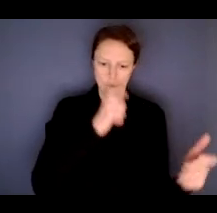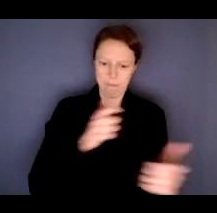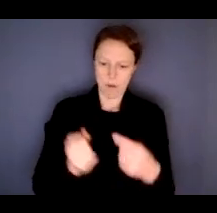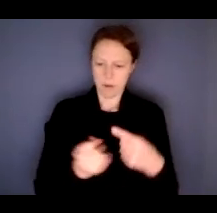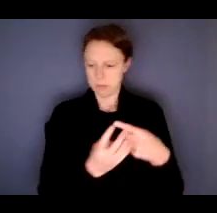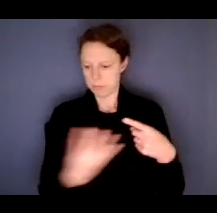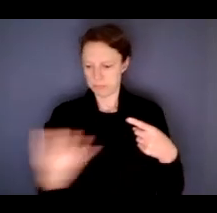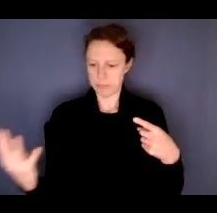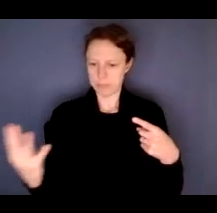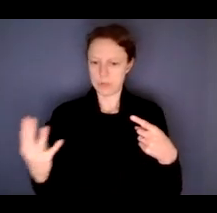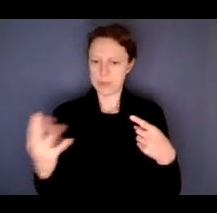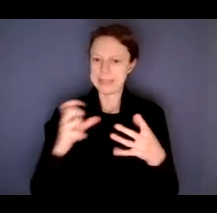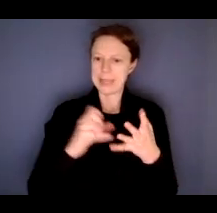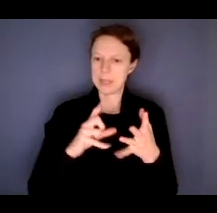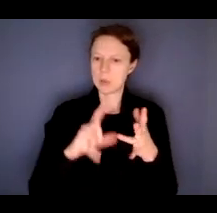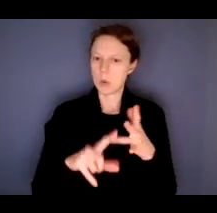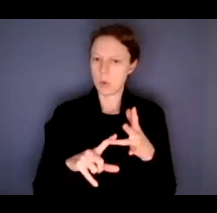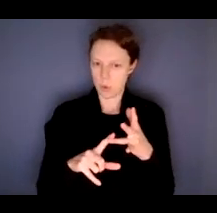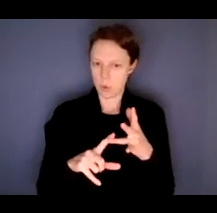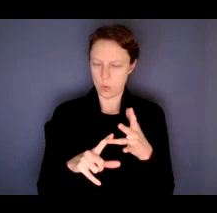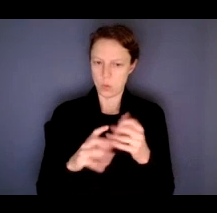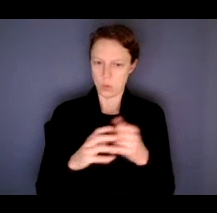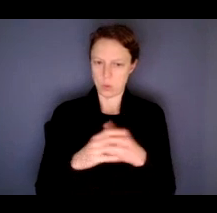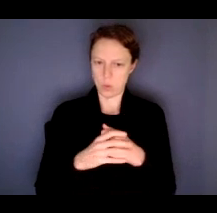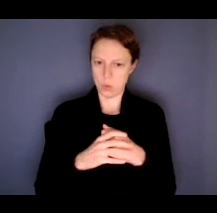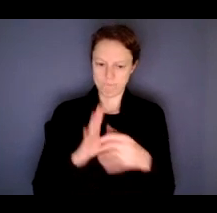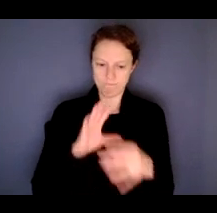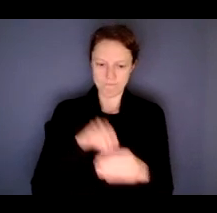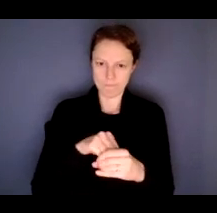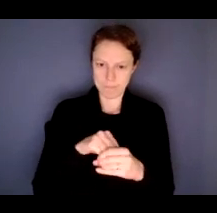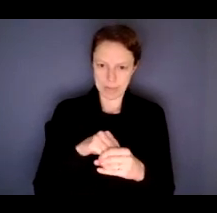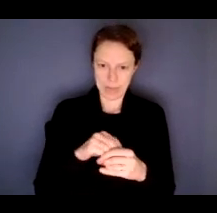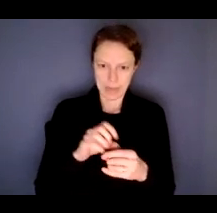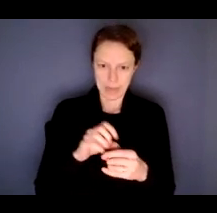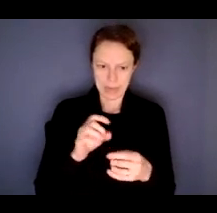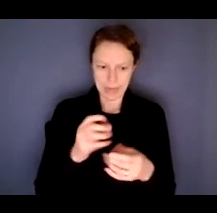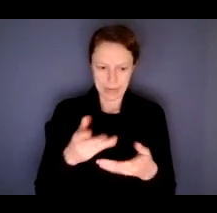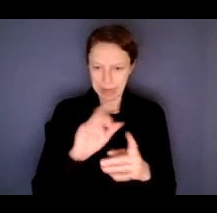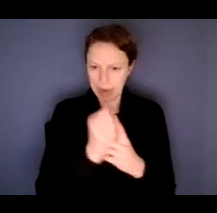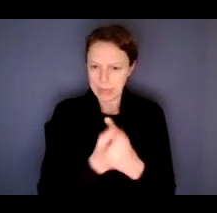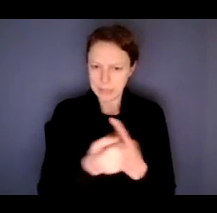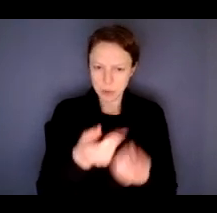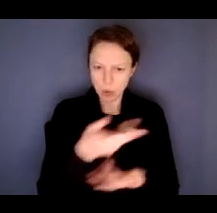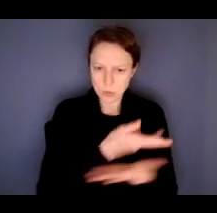and they will be involved in case consultations, family group meetings, court ordered conferences